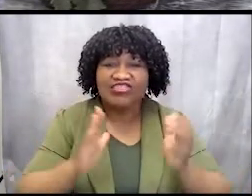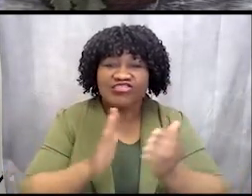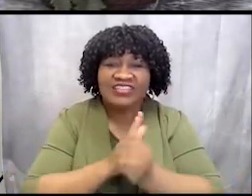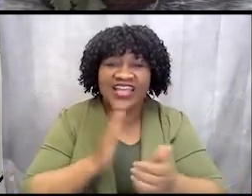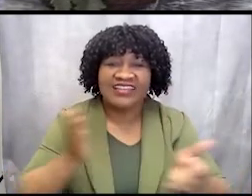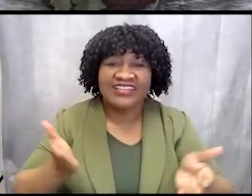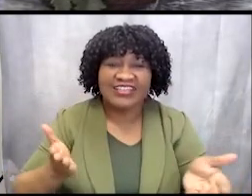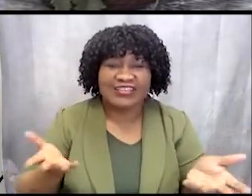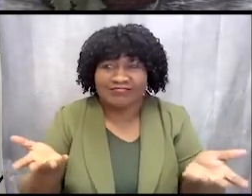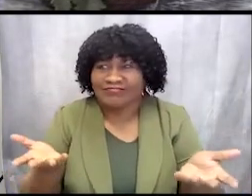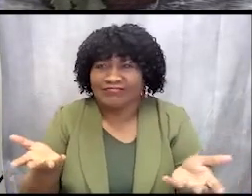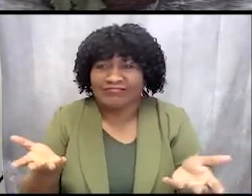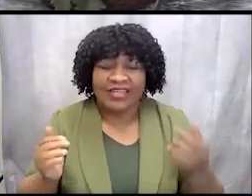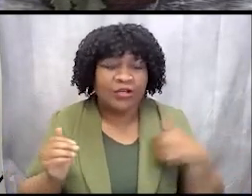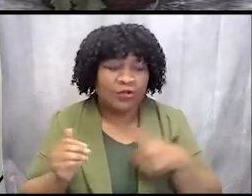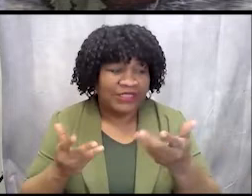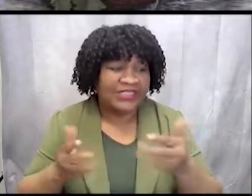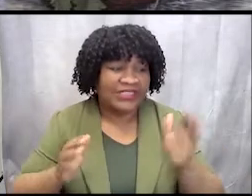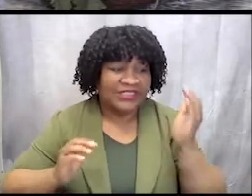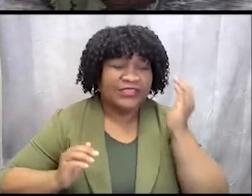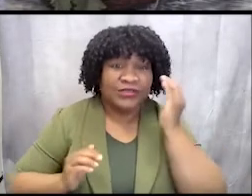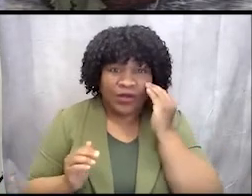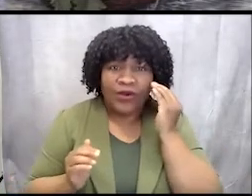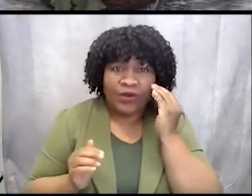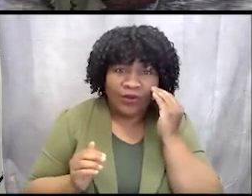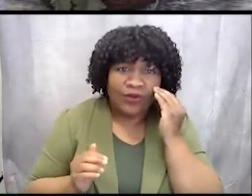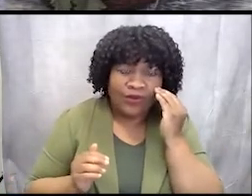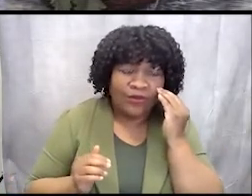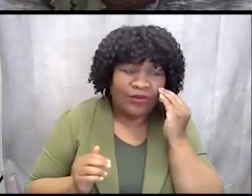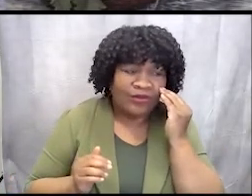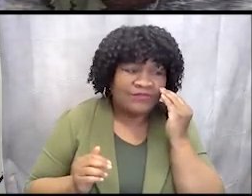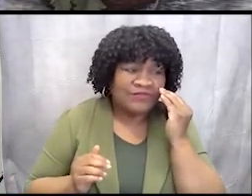We know that in the 21st century,